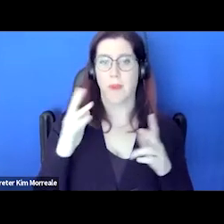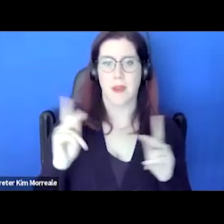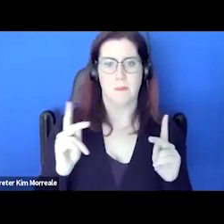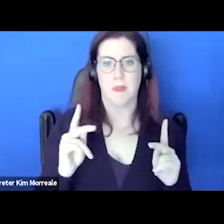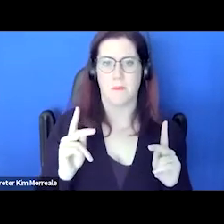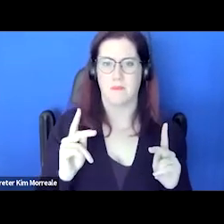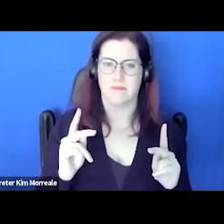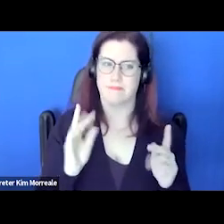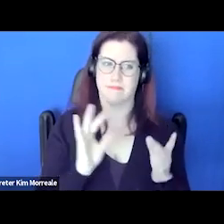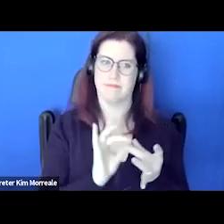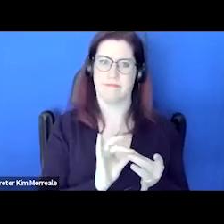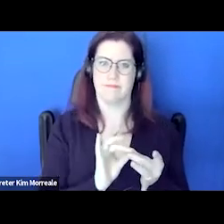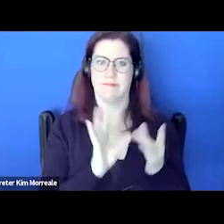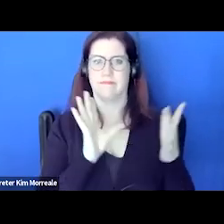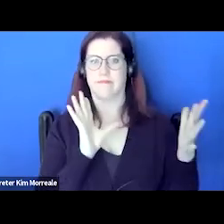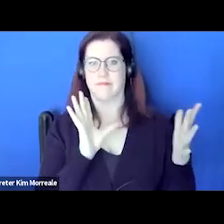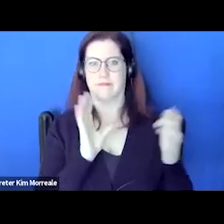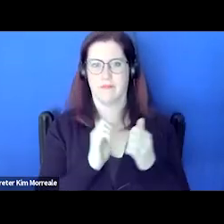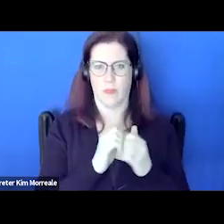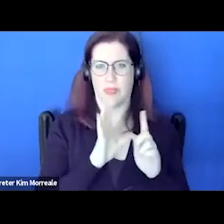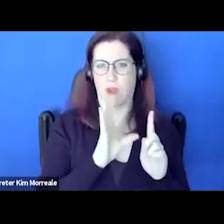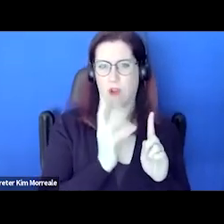from that cultural sense of self,